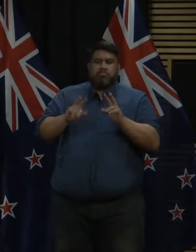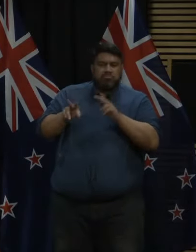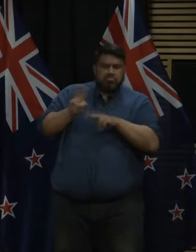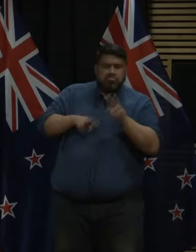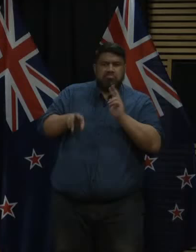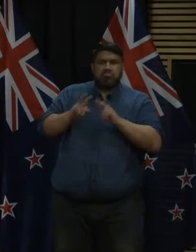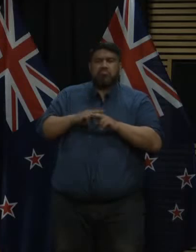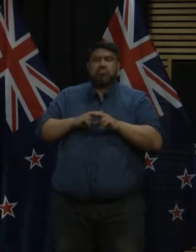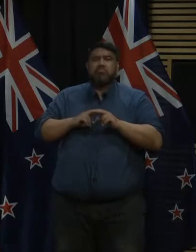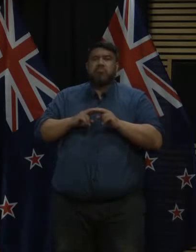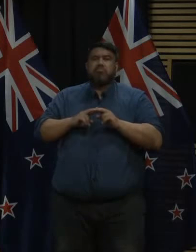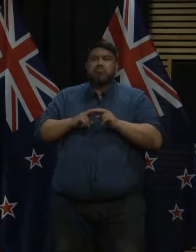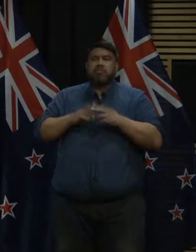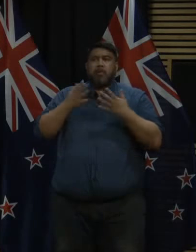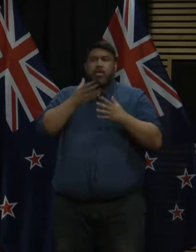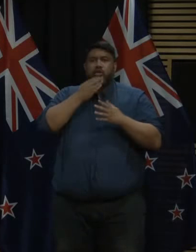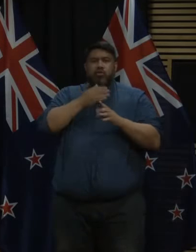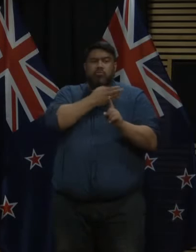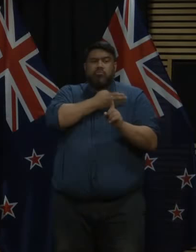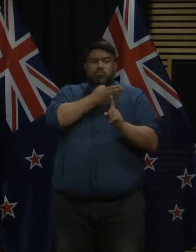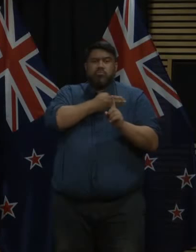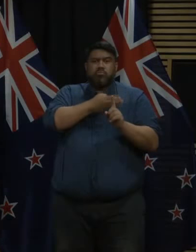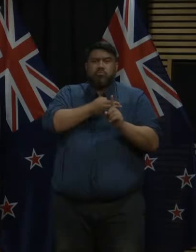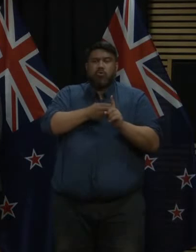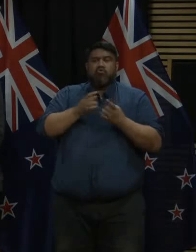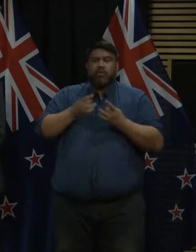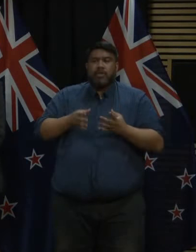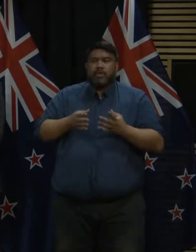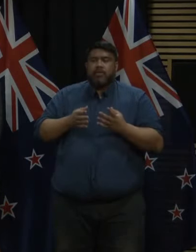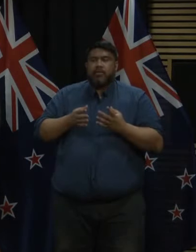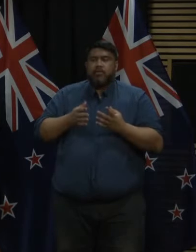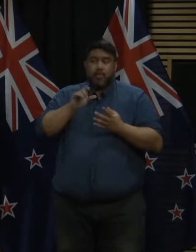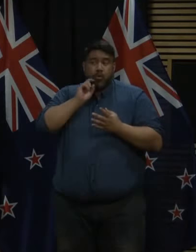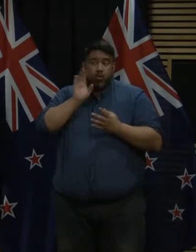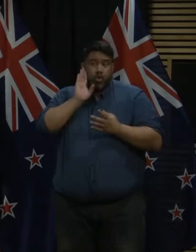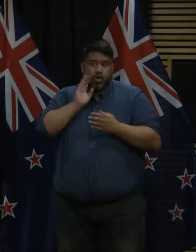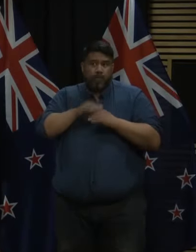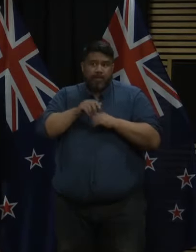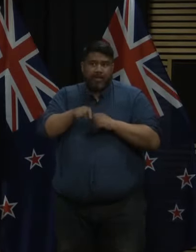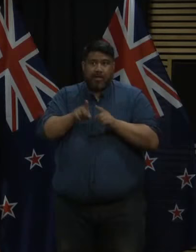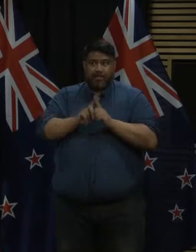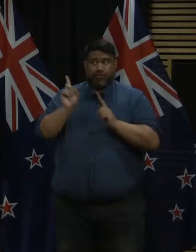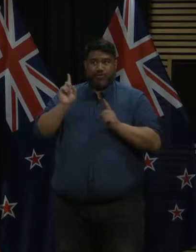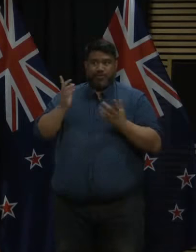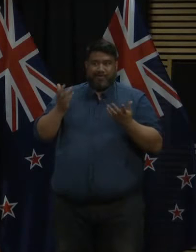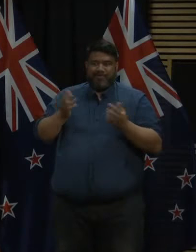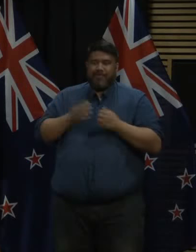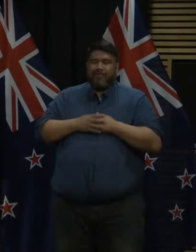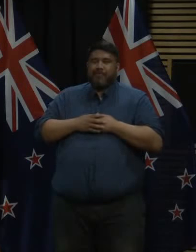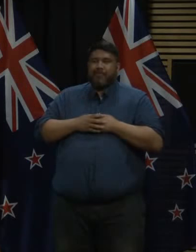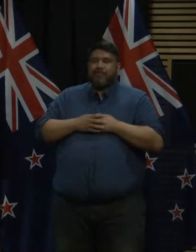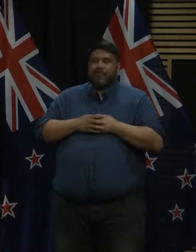are working through that to give you a heads up is we are trialling this and it's been